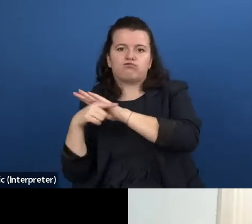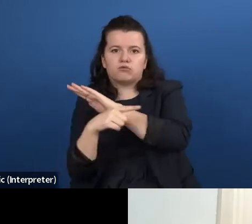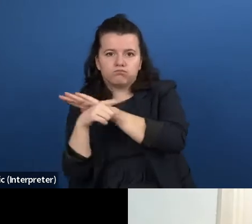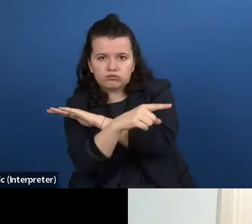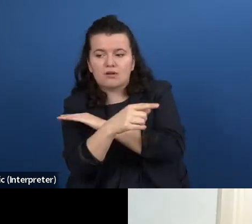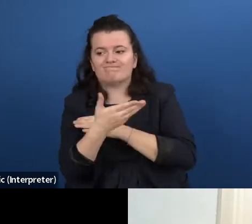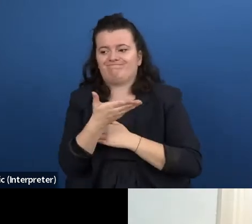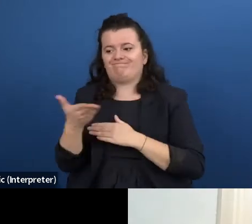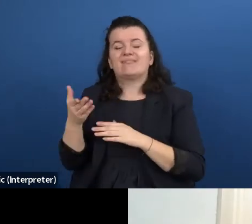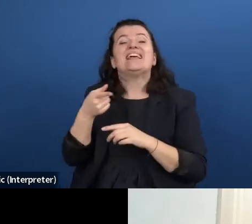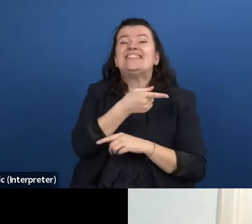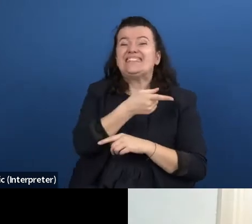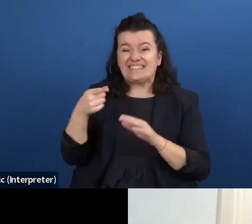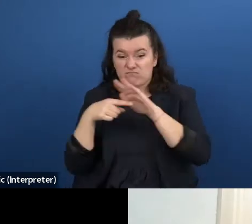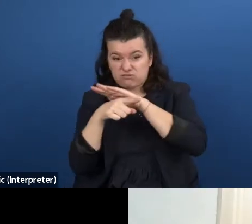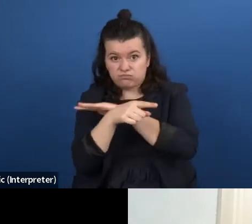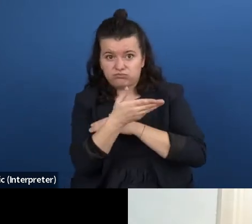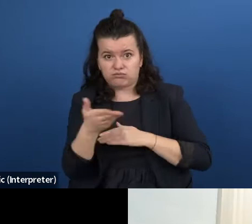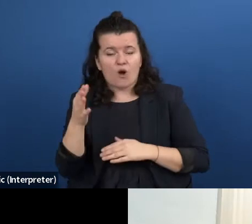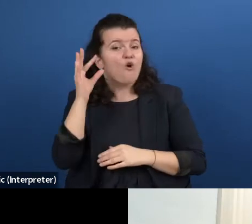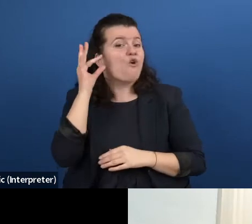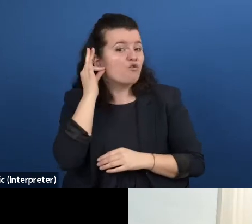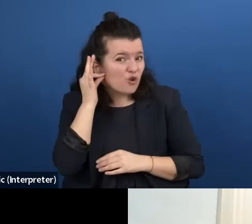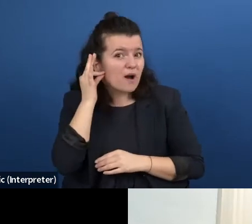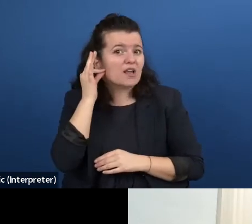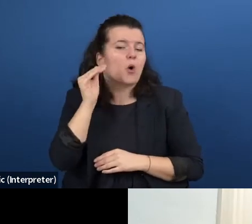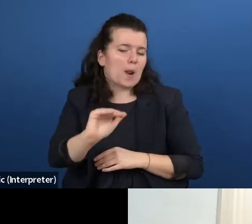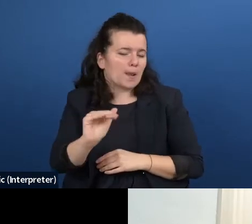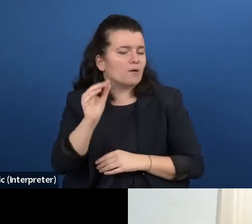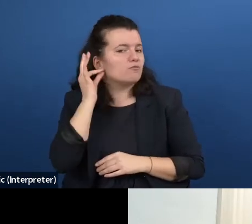For instance, the UN rights Committee expressed concern